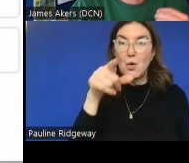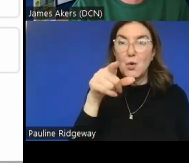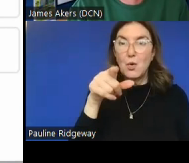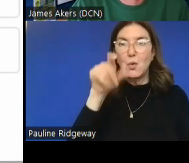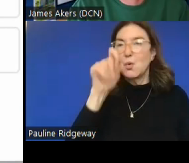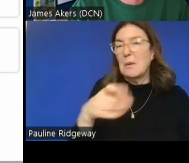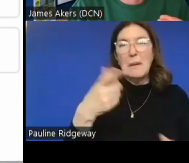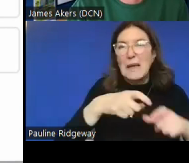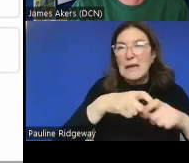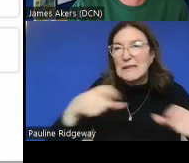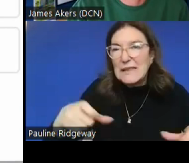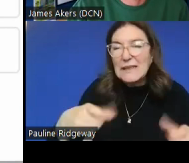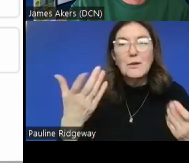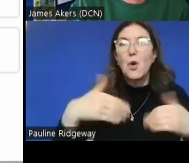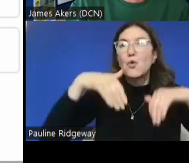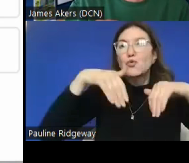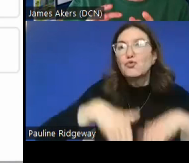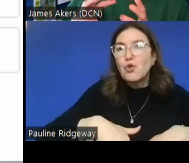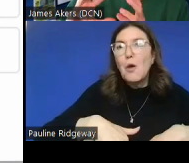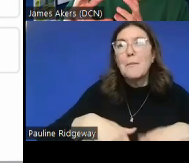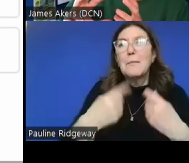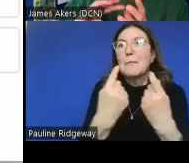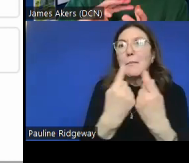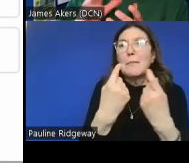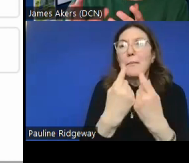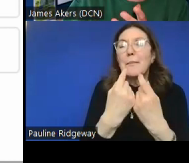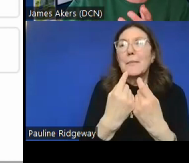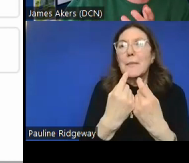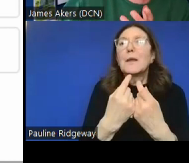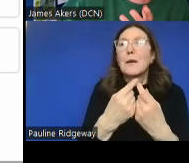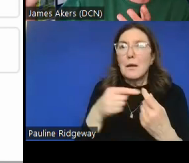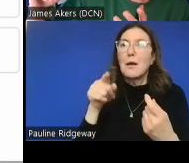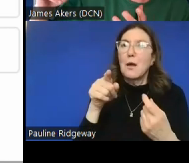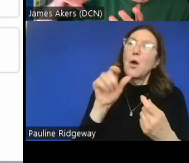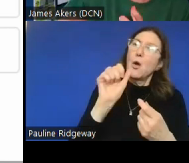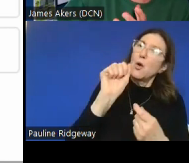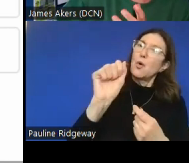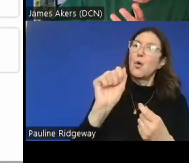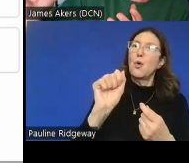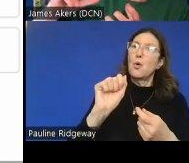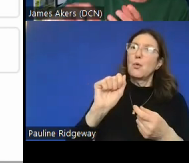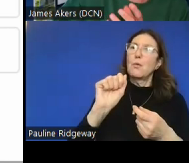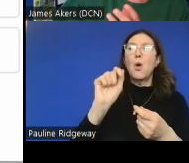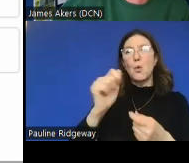a shop system, or something like that, and the journey that you want people to go through in your tracking,